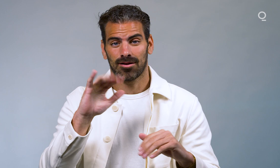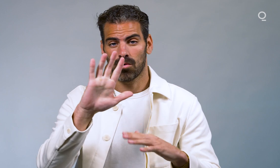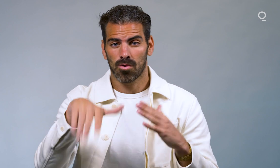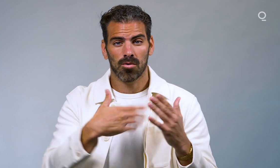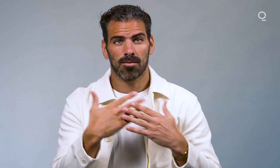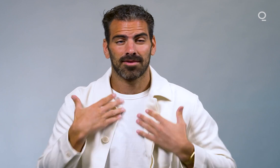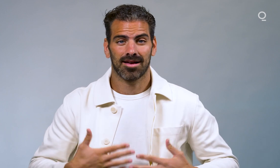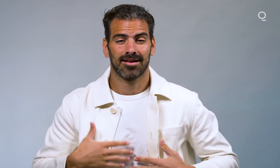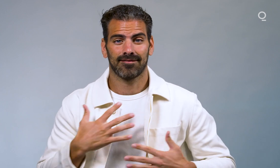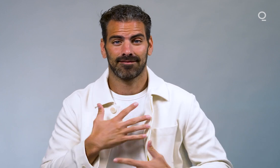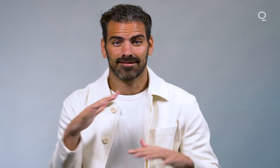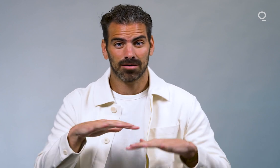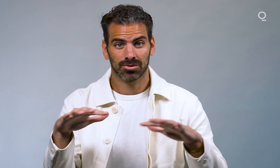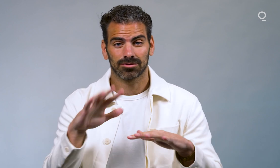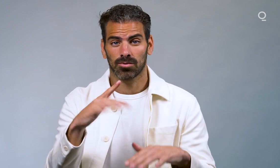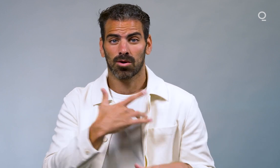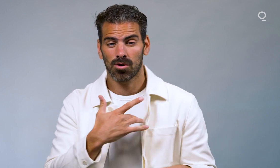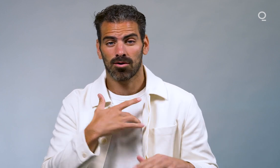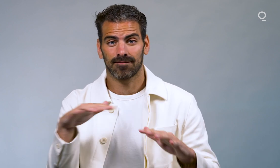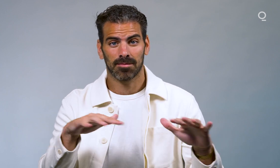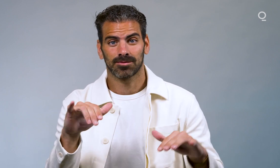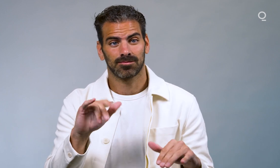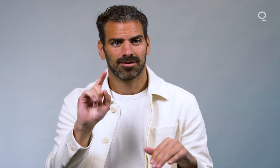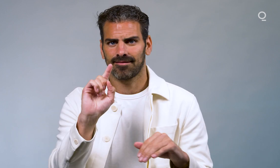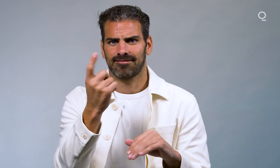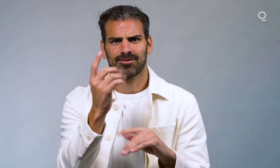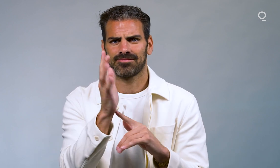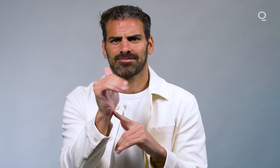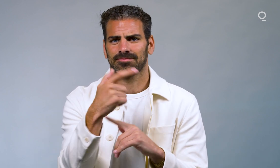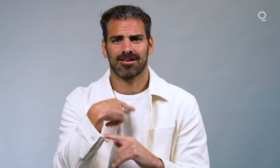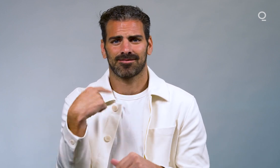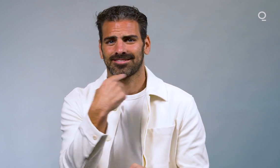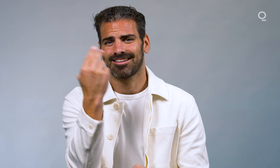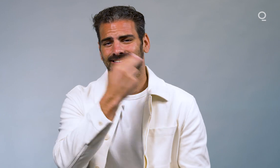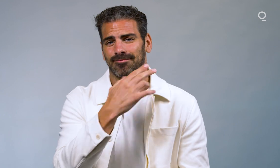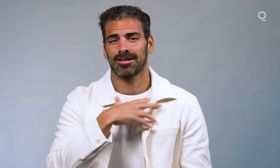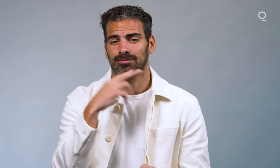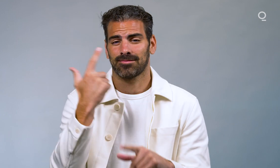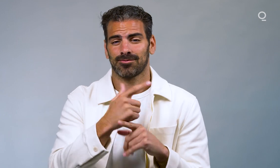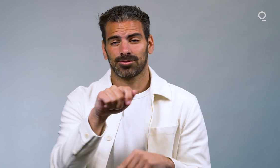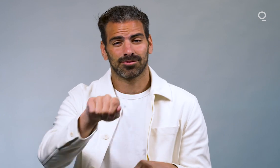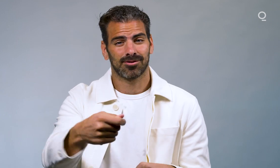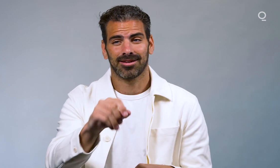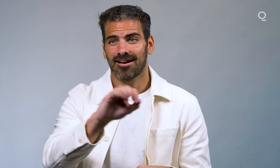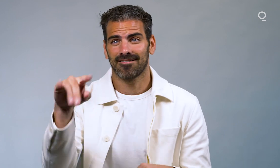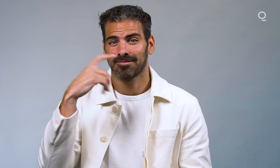He will crank it so loud to the point where your entire body is shaking. And within five, 10 minutes, I'm like,